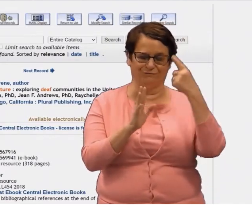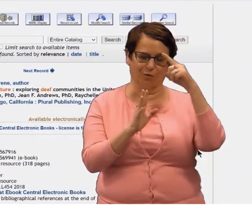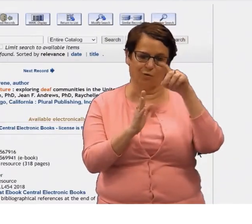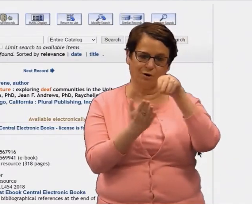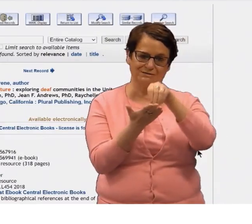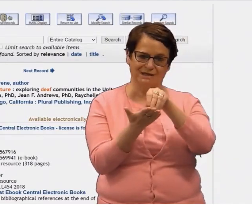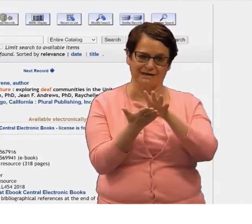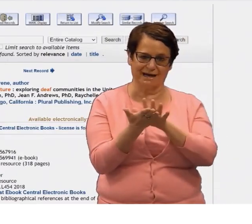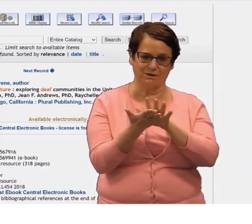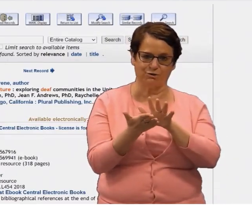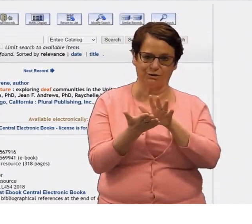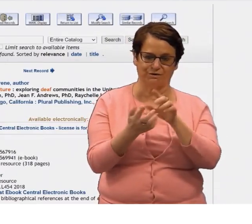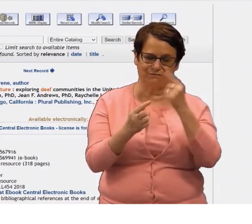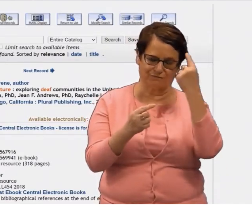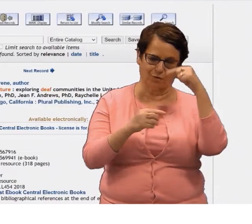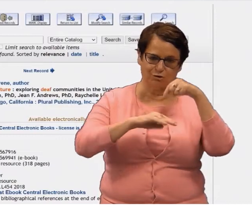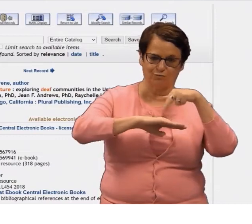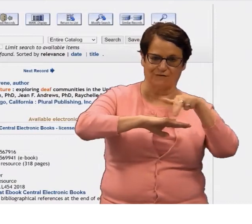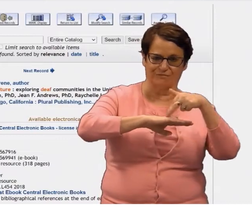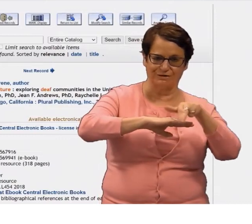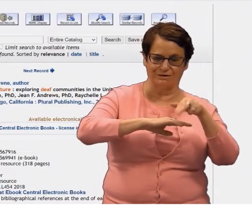publisher, and year.